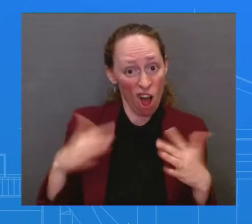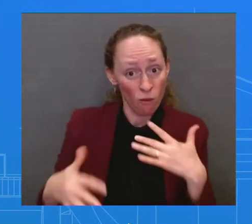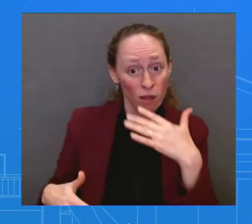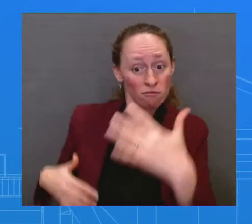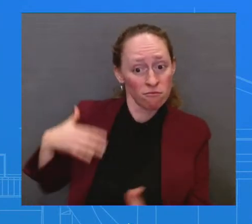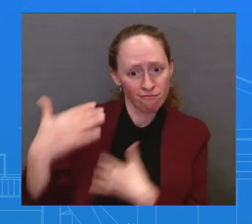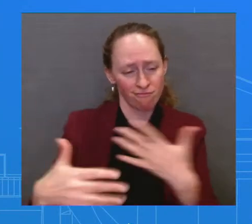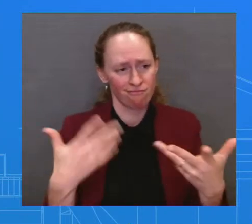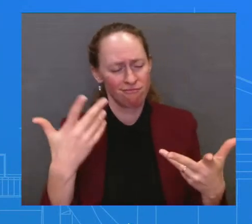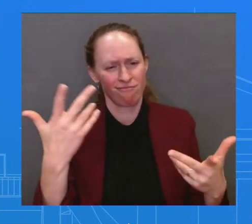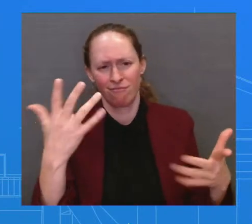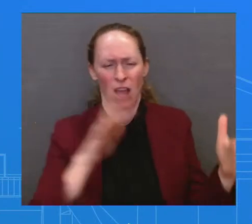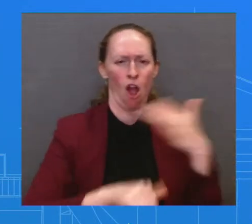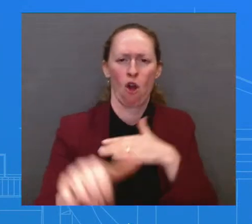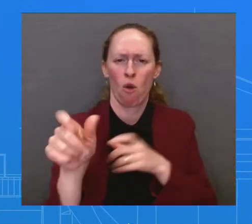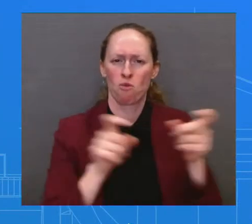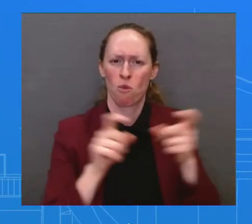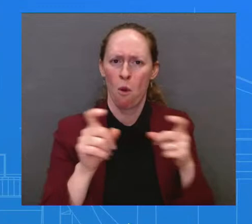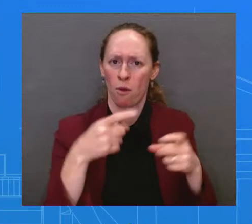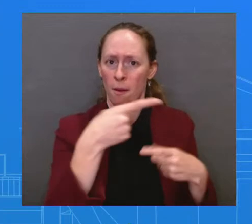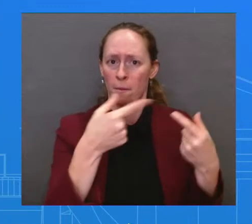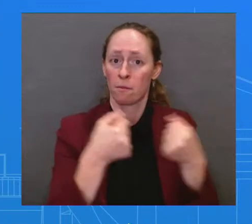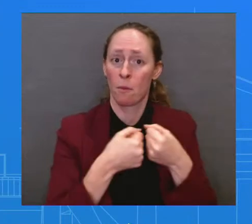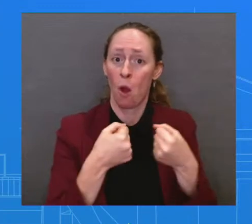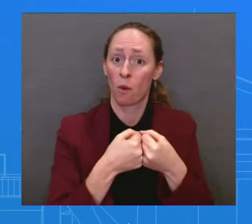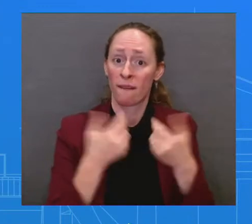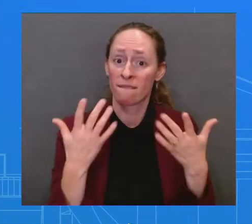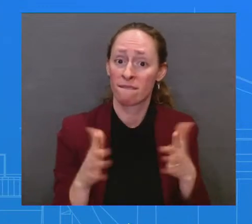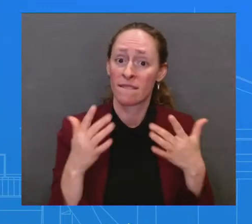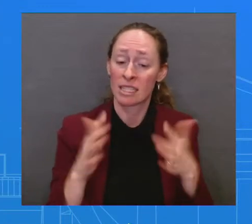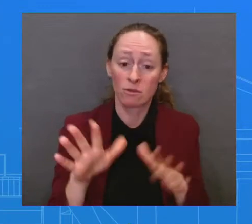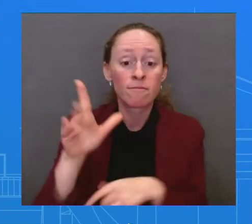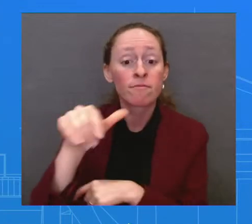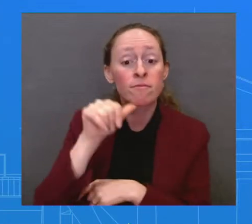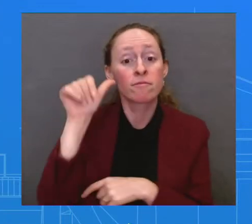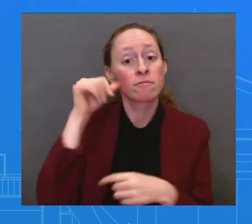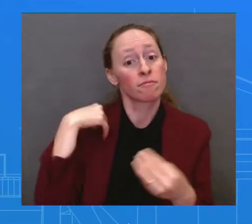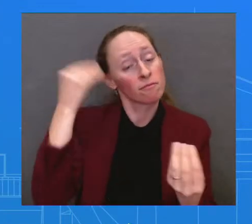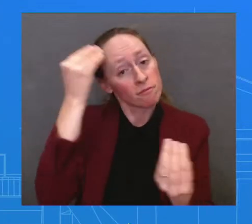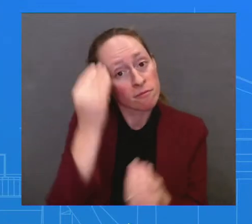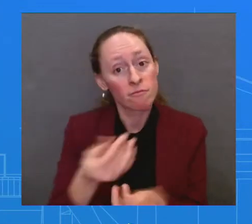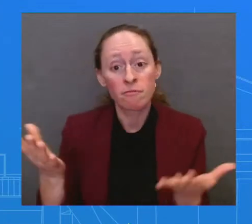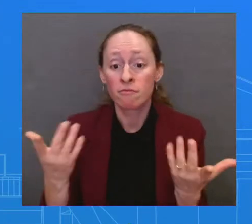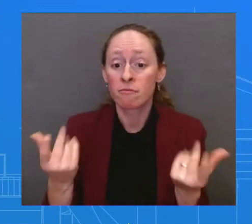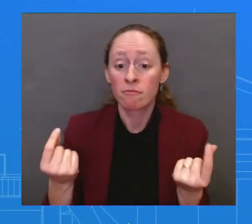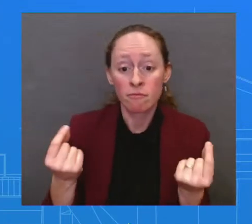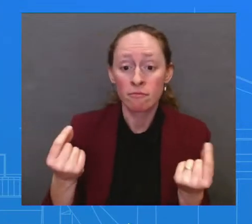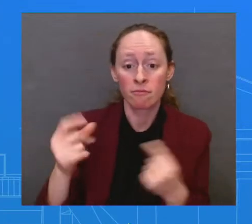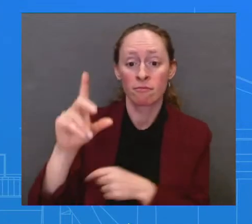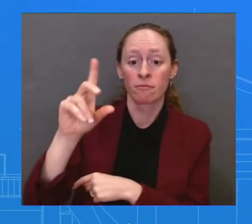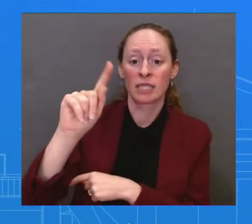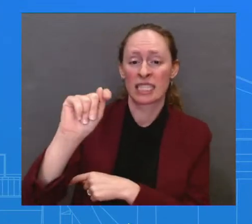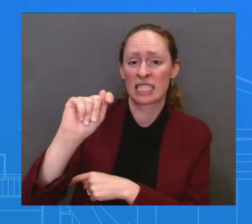We announced the TPS Venezuela announcement as well, yesterday. And so, this is a president, again, that has taken --